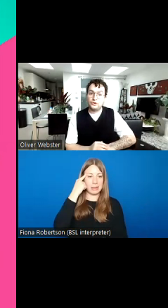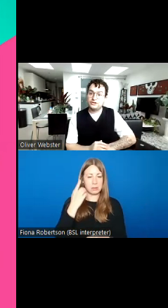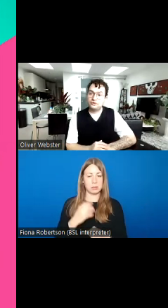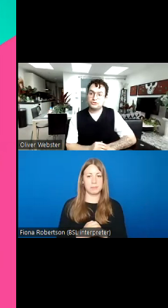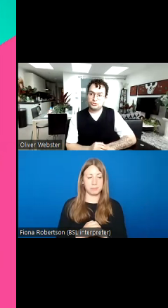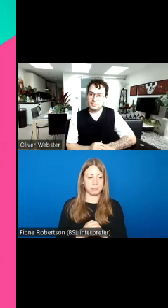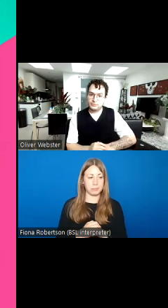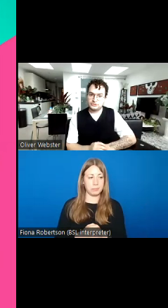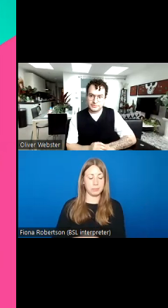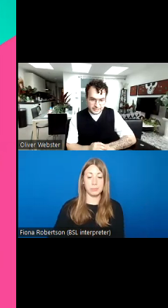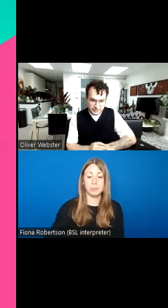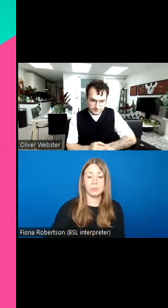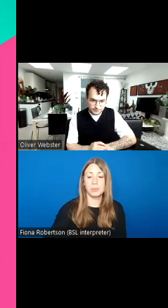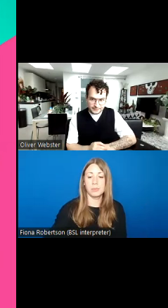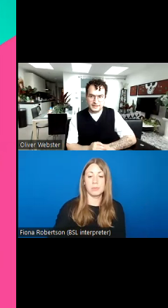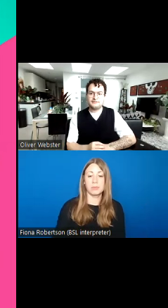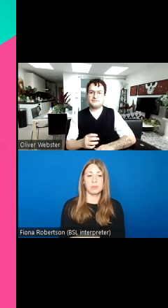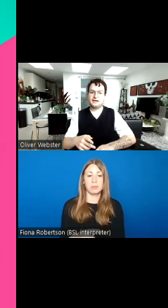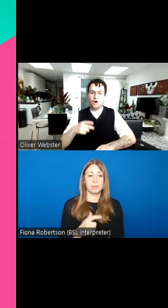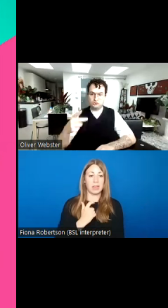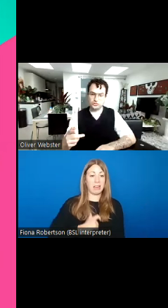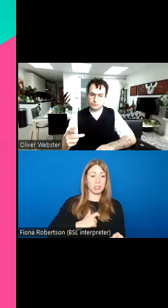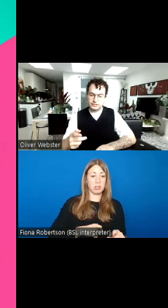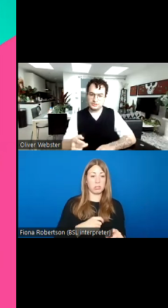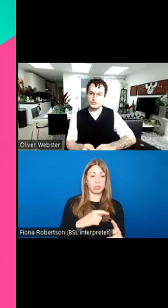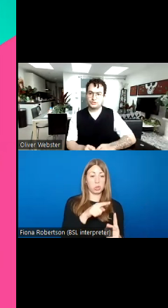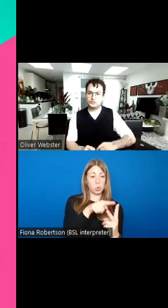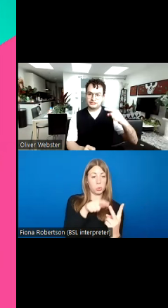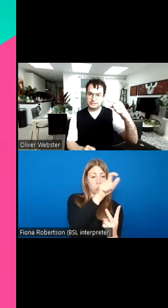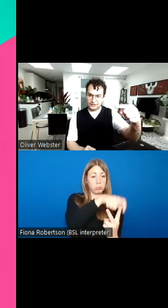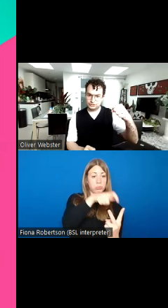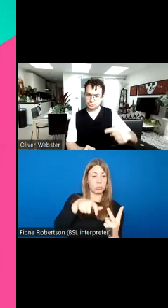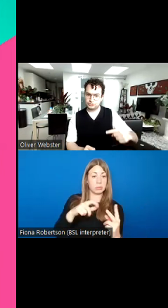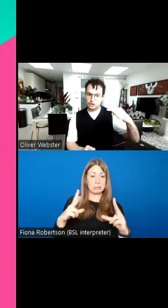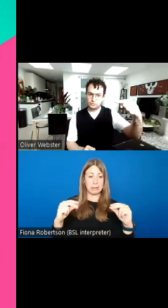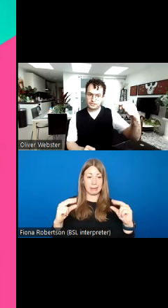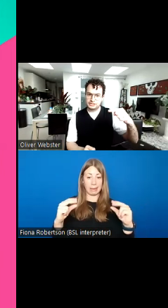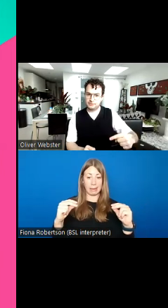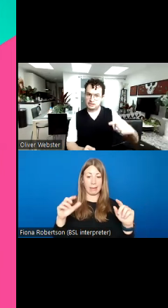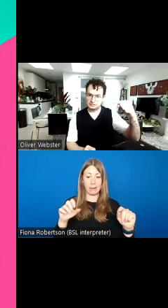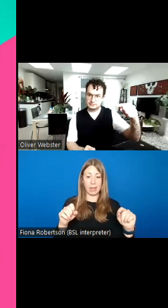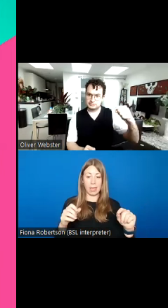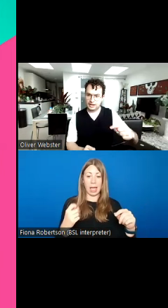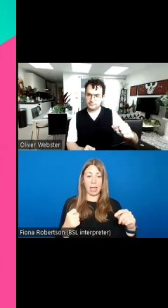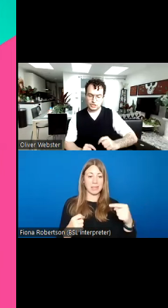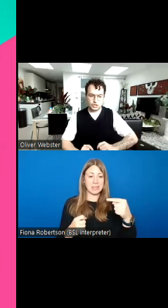When you've got two people speaking, if they're on-screen, you use a dash to show each person's line.